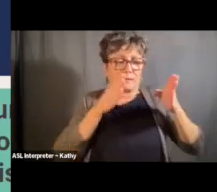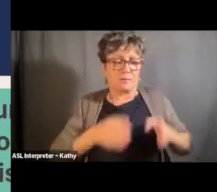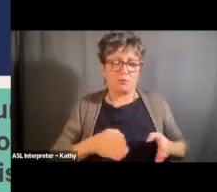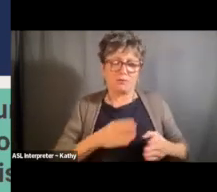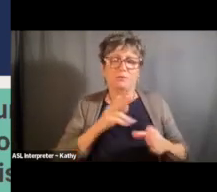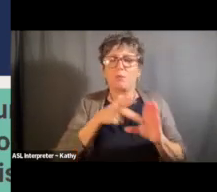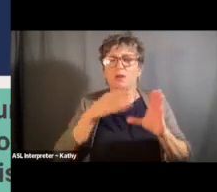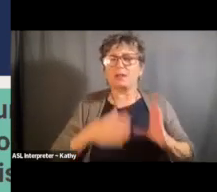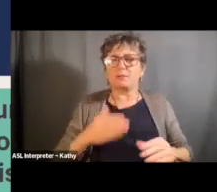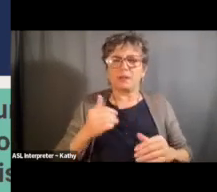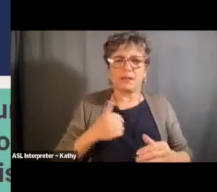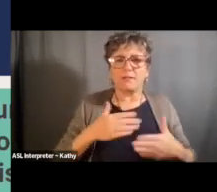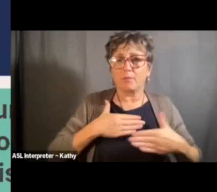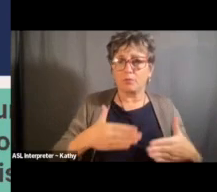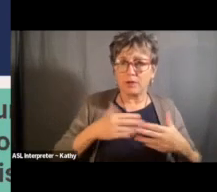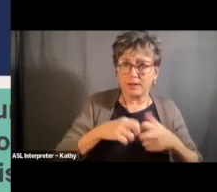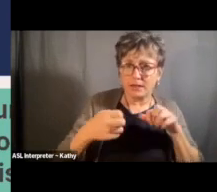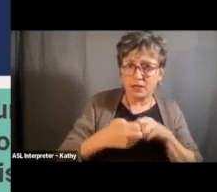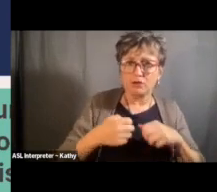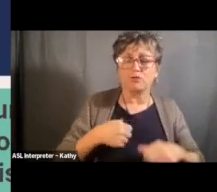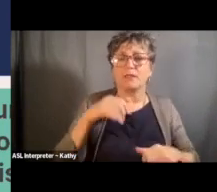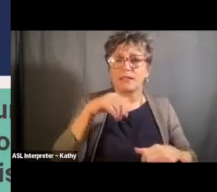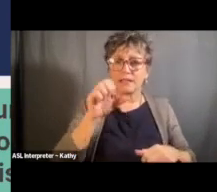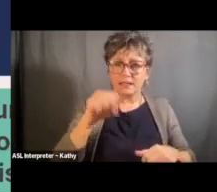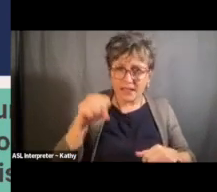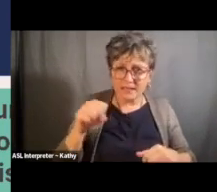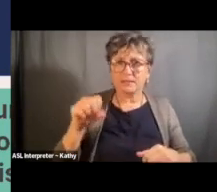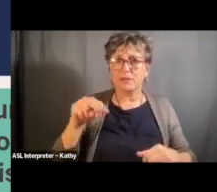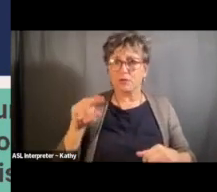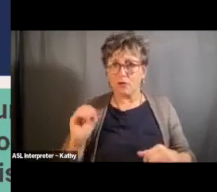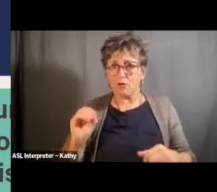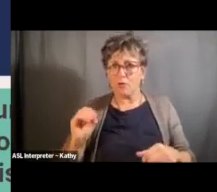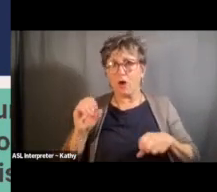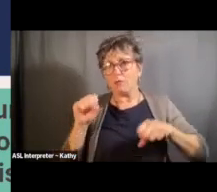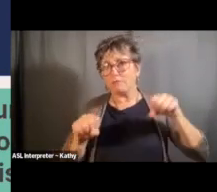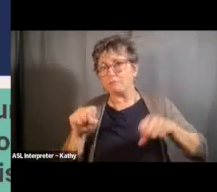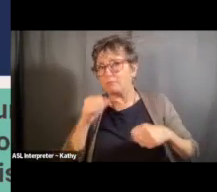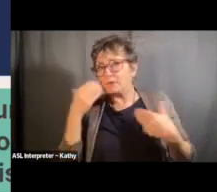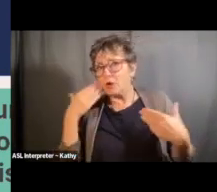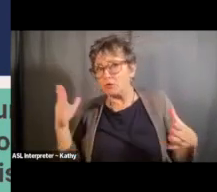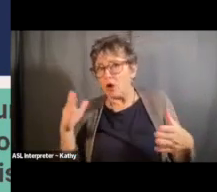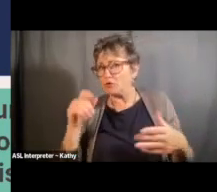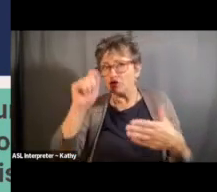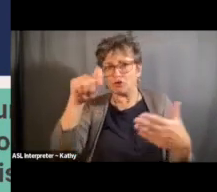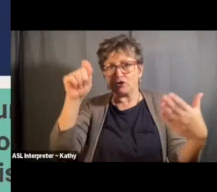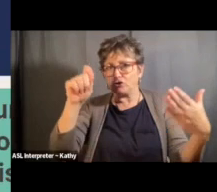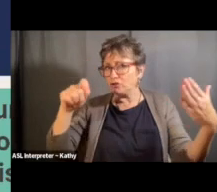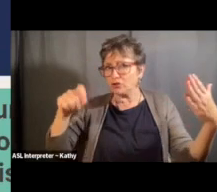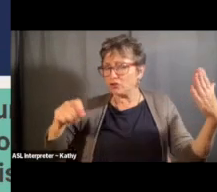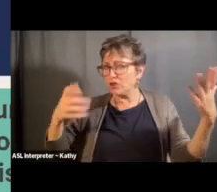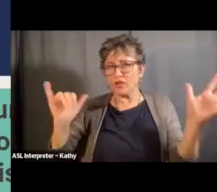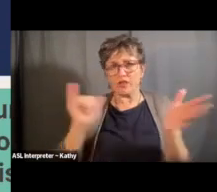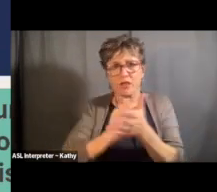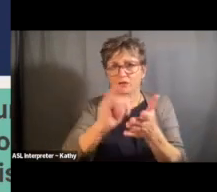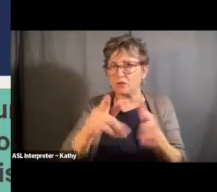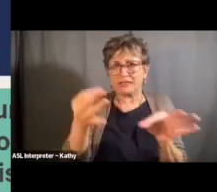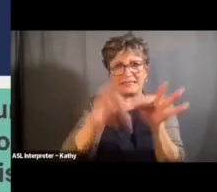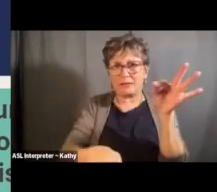ear or hearing issues? Yes, No or unsure. So it's very simple. Again, it doesn't matter if the symptom